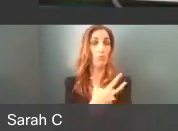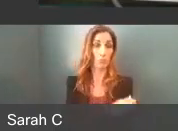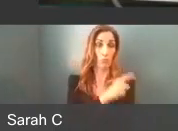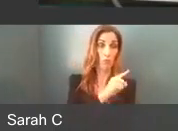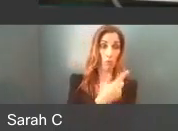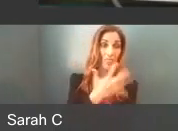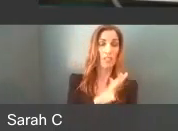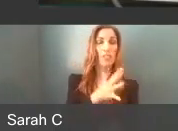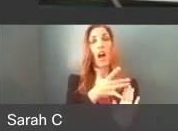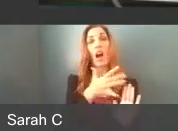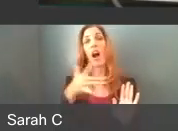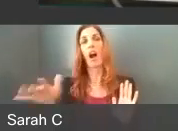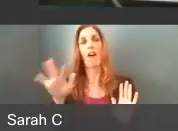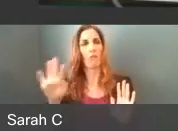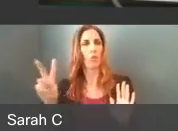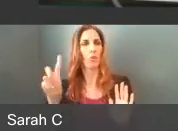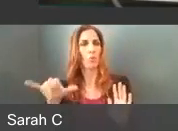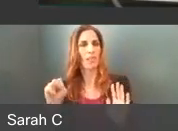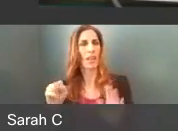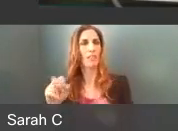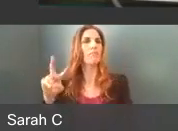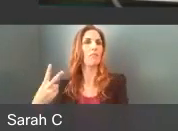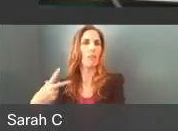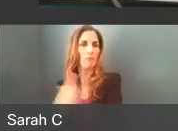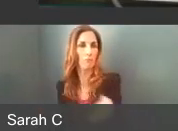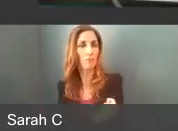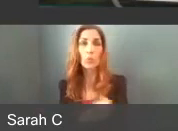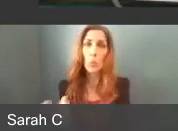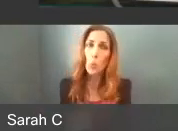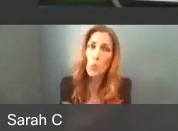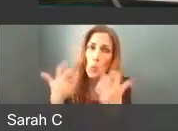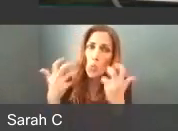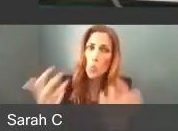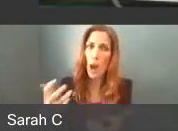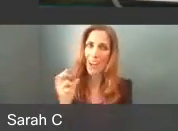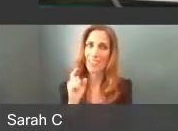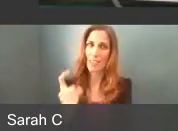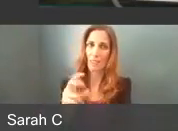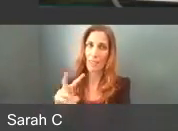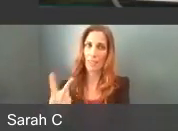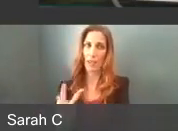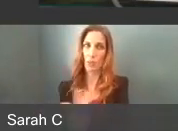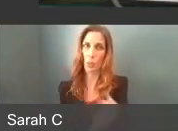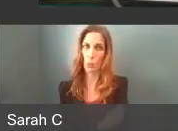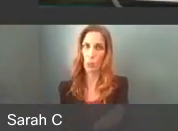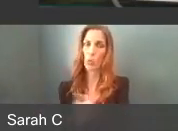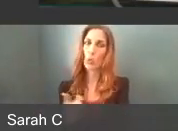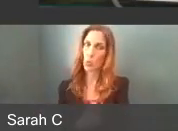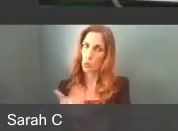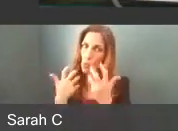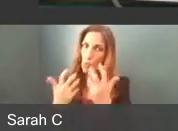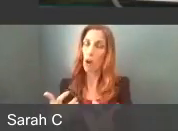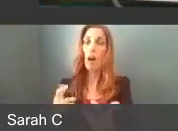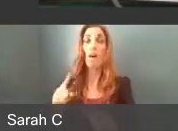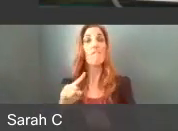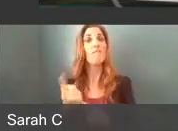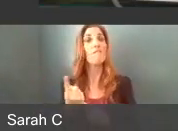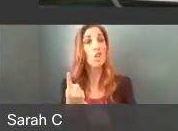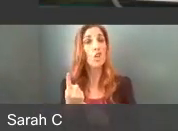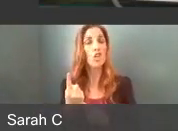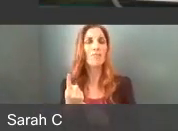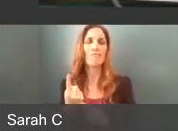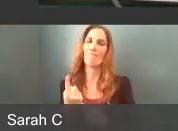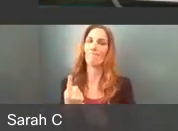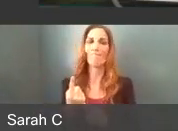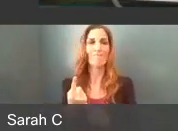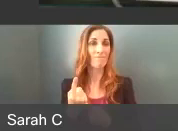to give that second dose because with both vaccines, the first dose does not provide that